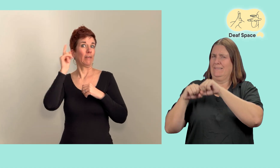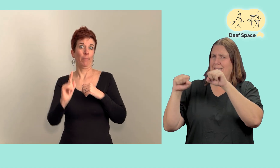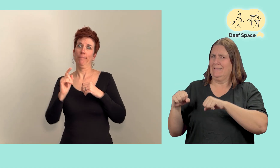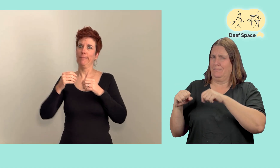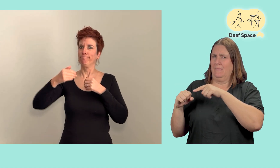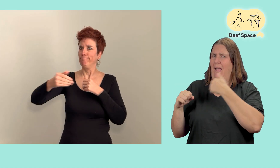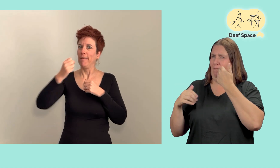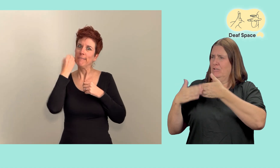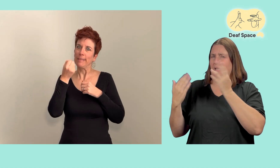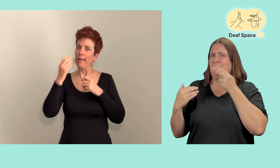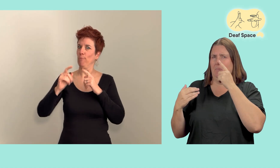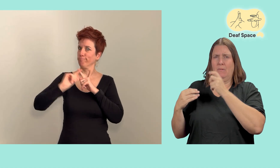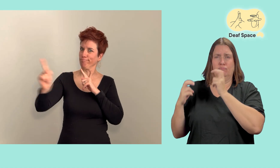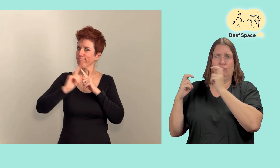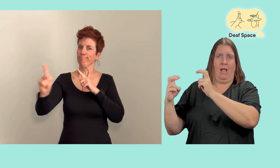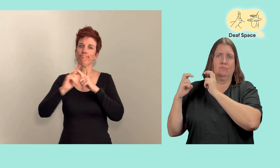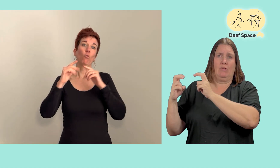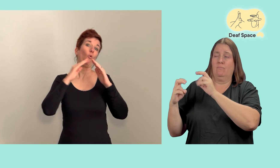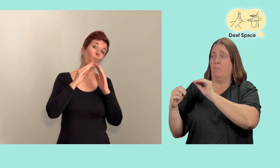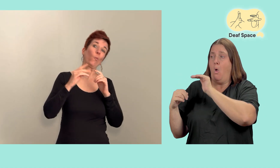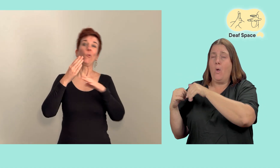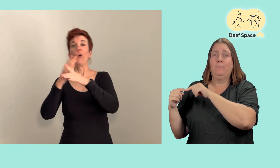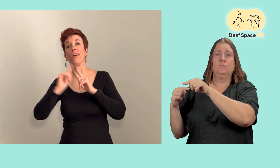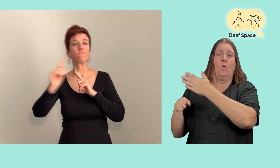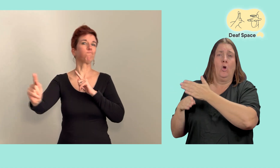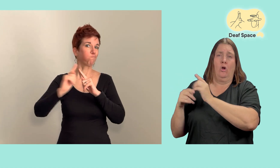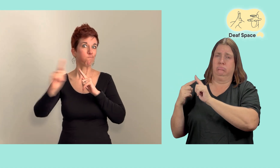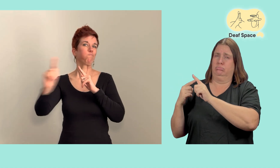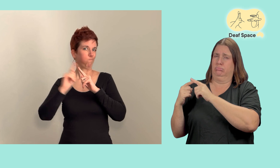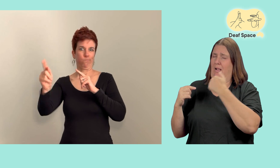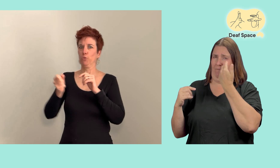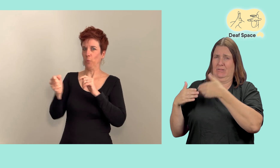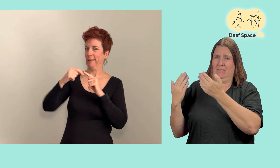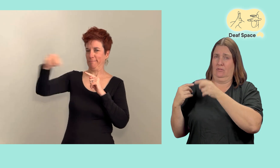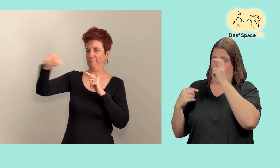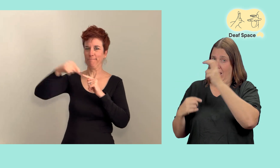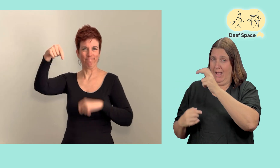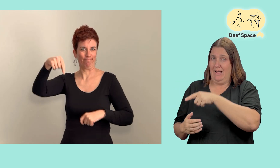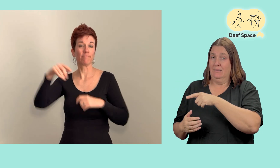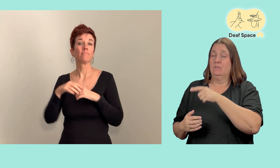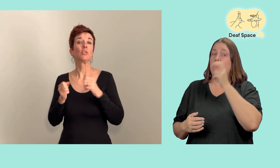It was noted that Deaf people were commuting to and from work daily by train.